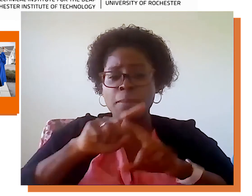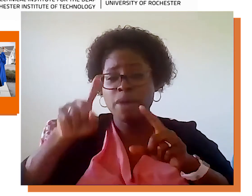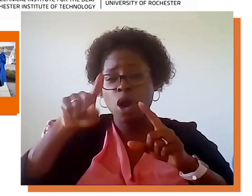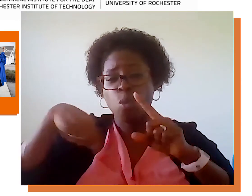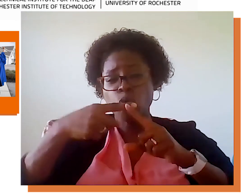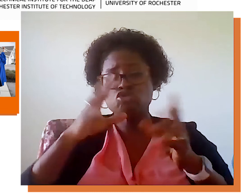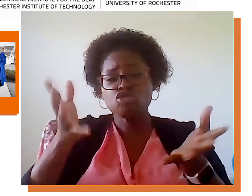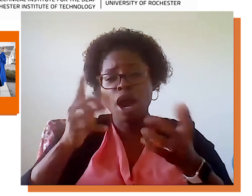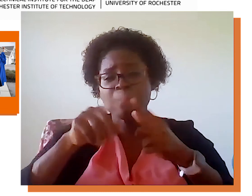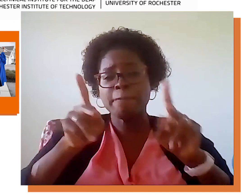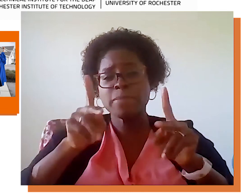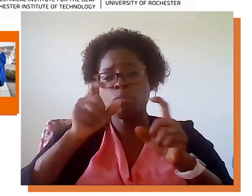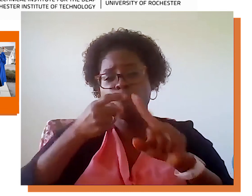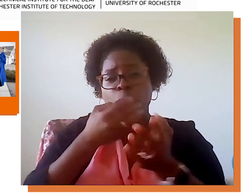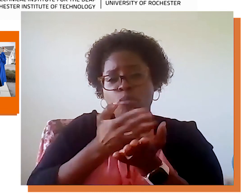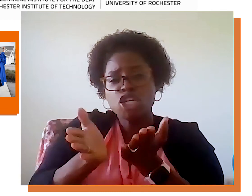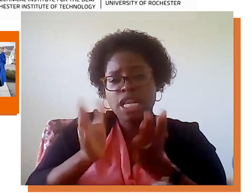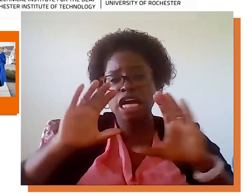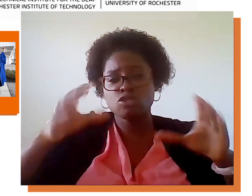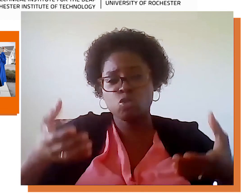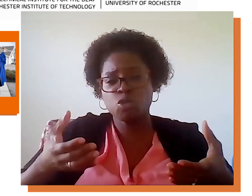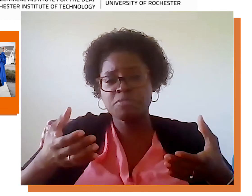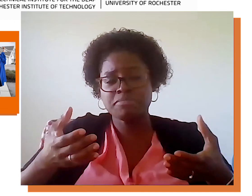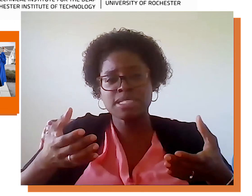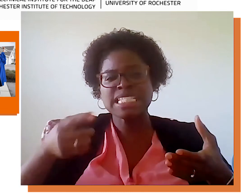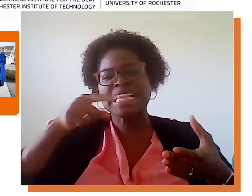So, that's my journey. It was difficult work.